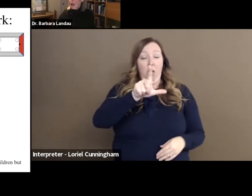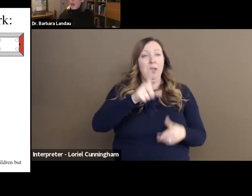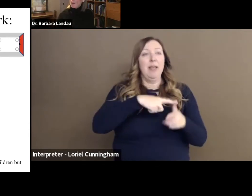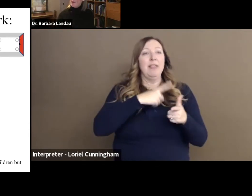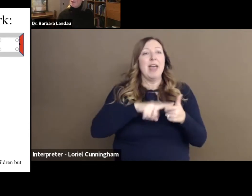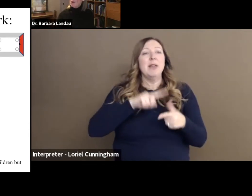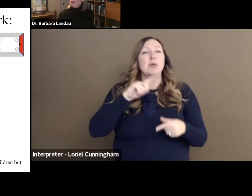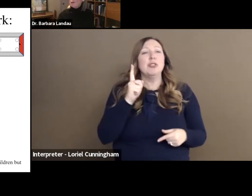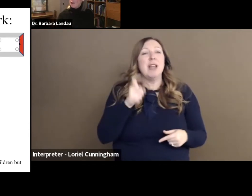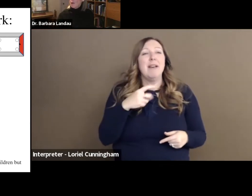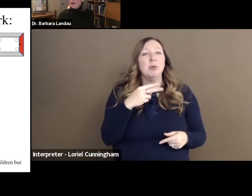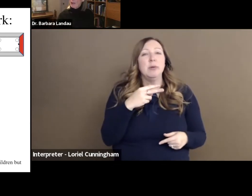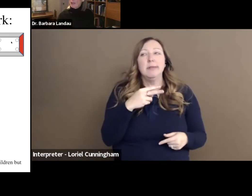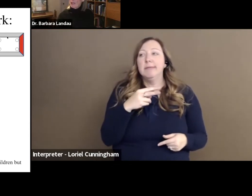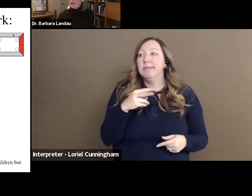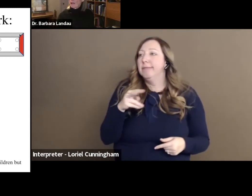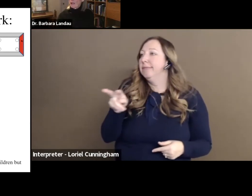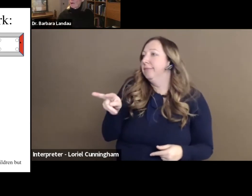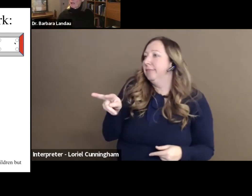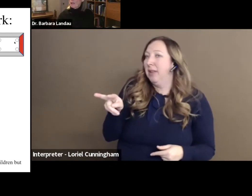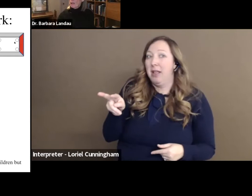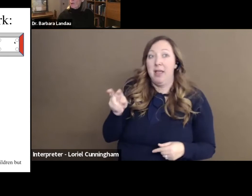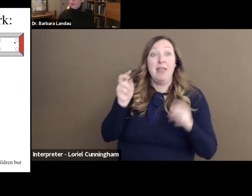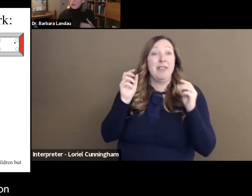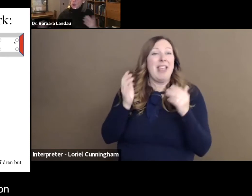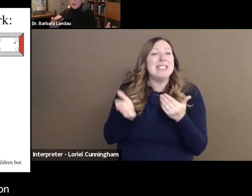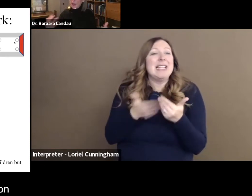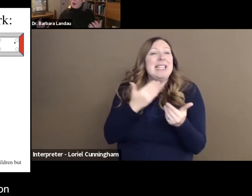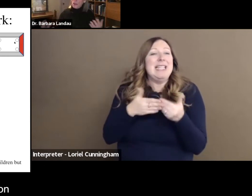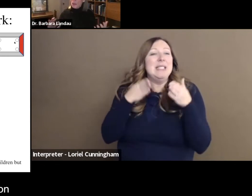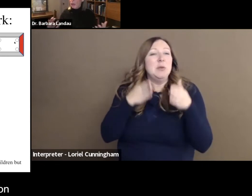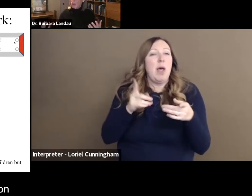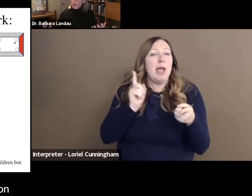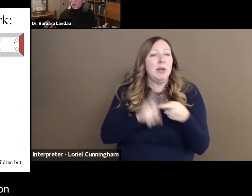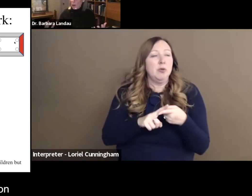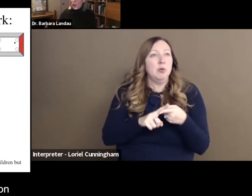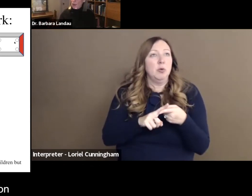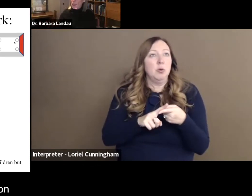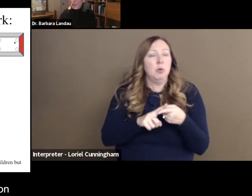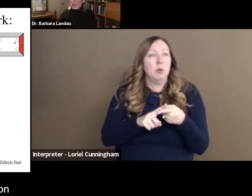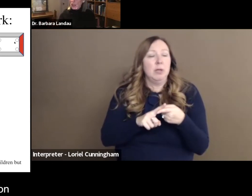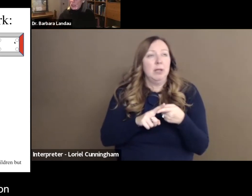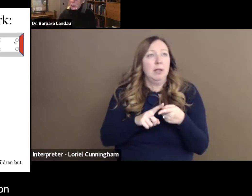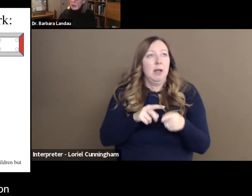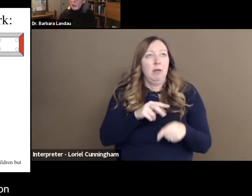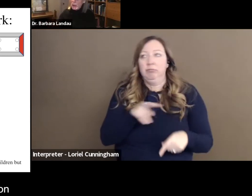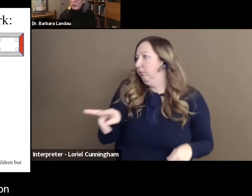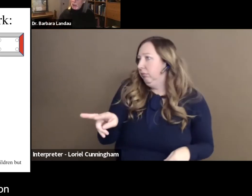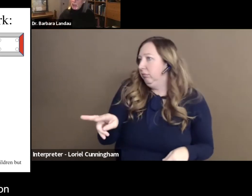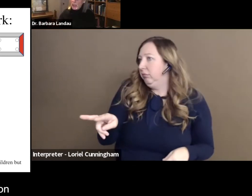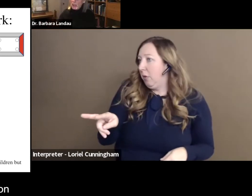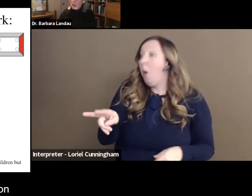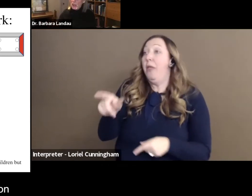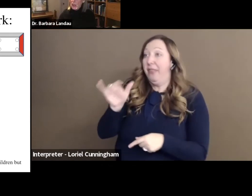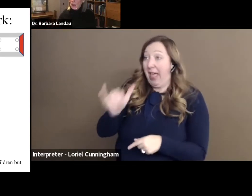that would be the most efficient way to detect that it was in this corner to compare it to the right representation